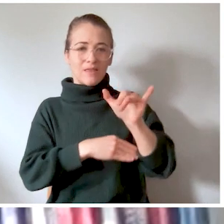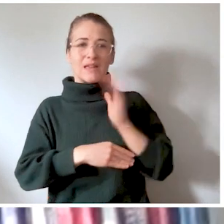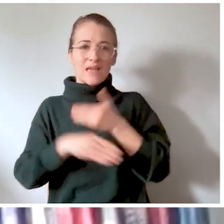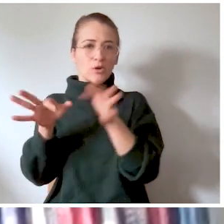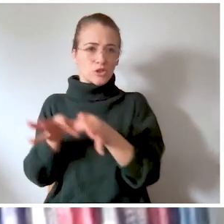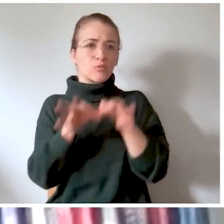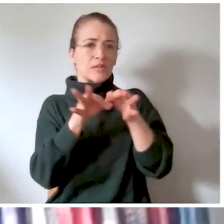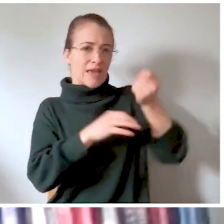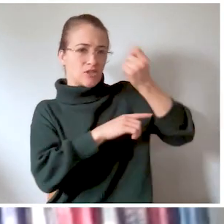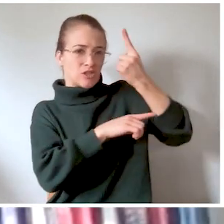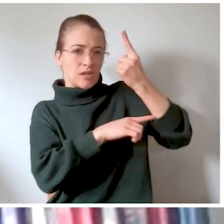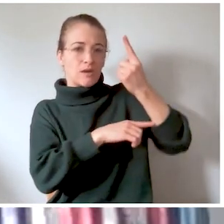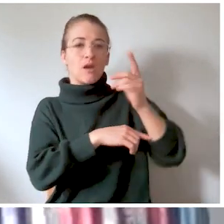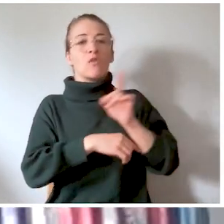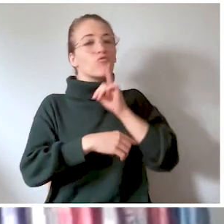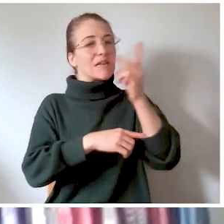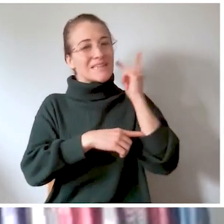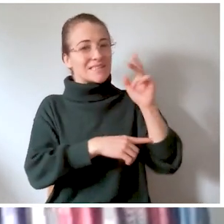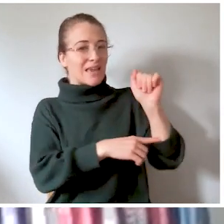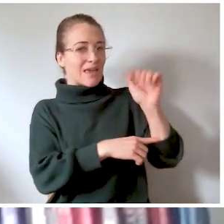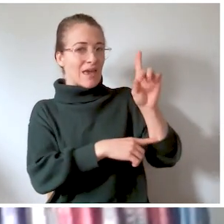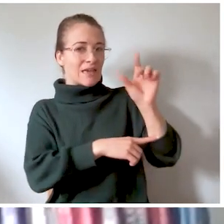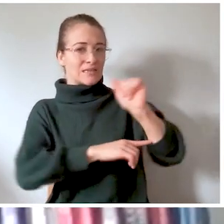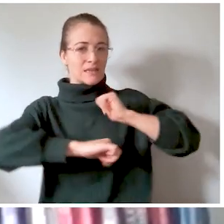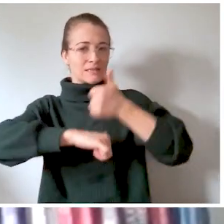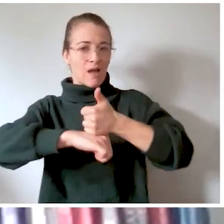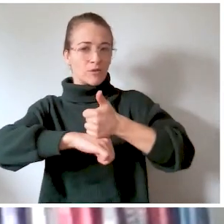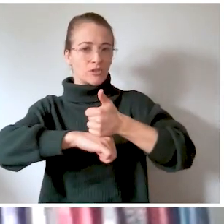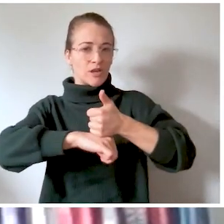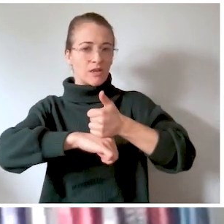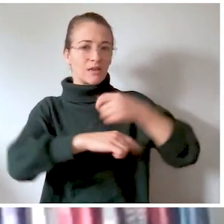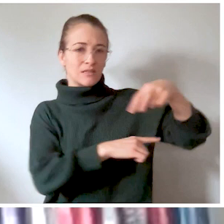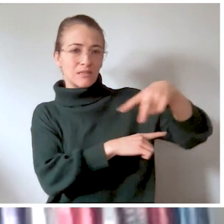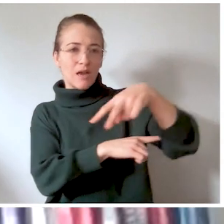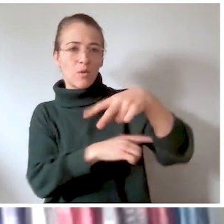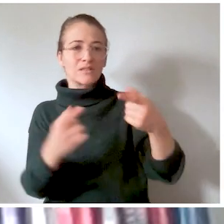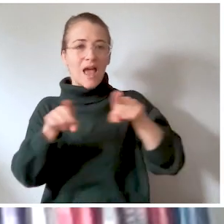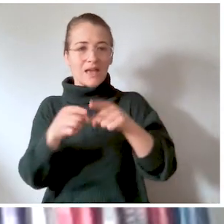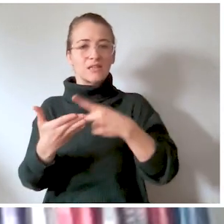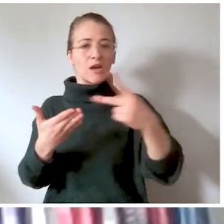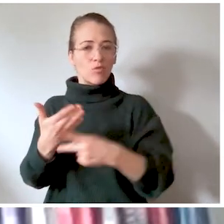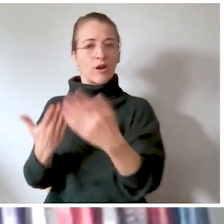that we really see that the ADA is establishing sidewalks as a program service or activity.